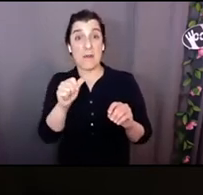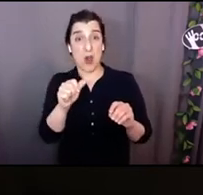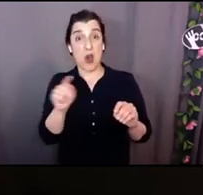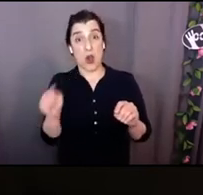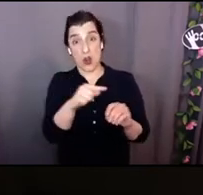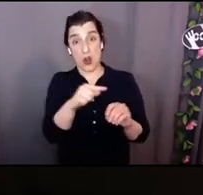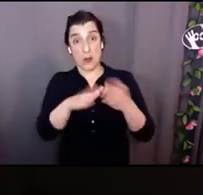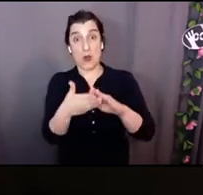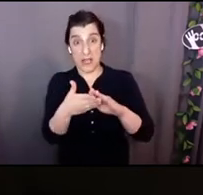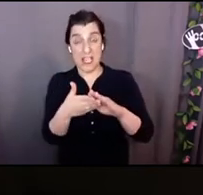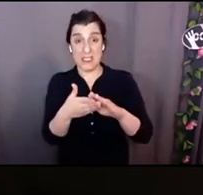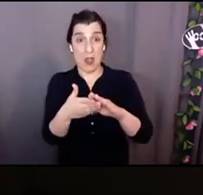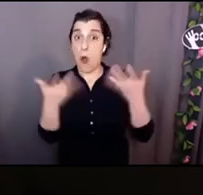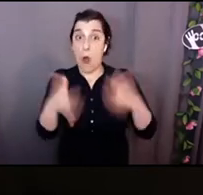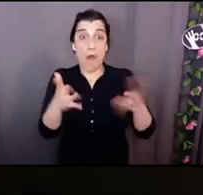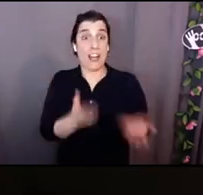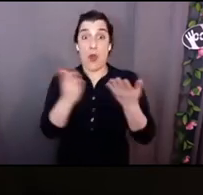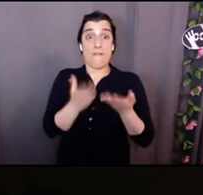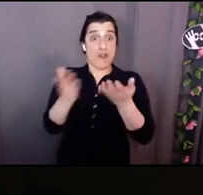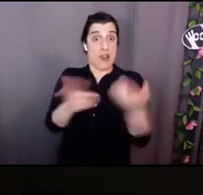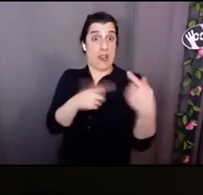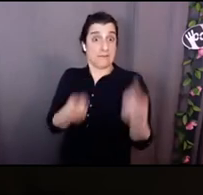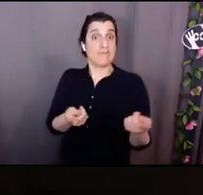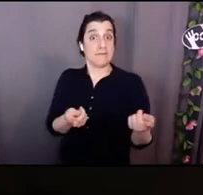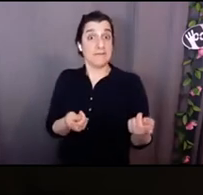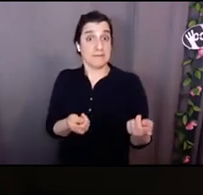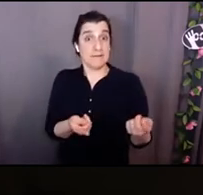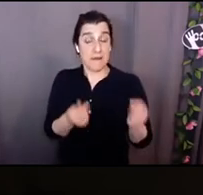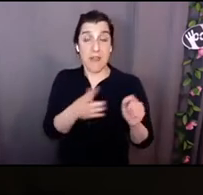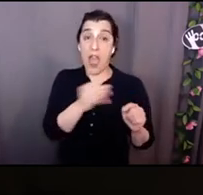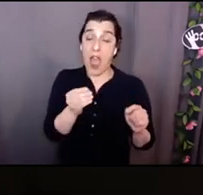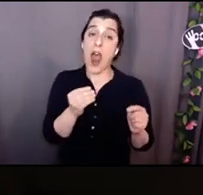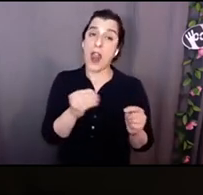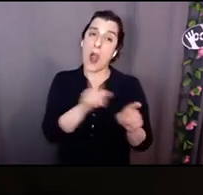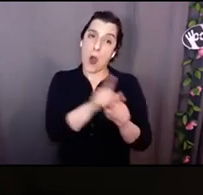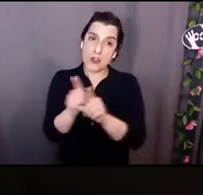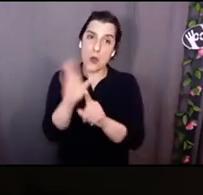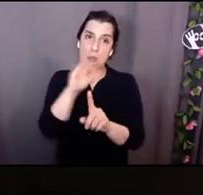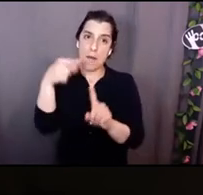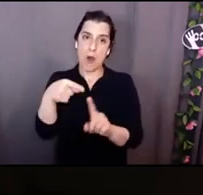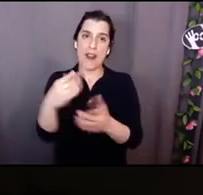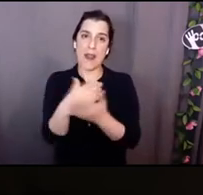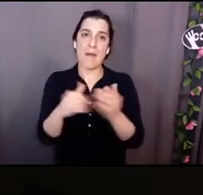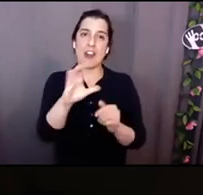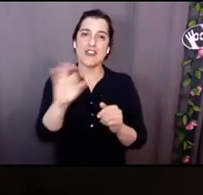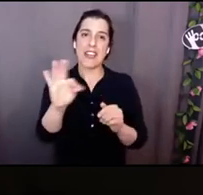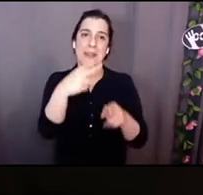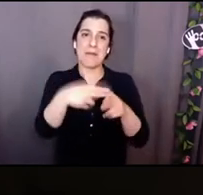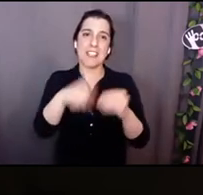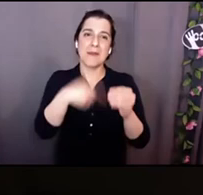and I do want to point on the part that chatty mentioned about phone tree cause we had some conversations about this in the past and that's a really powerful